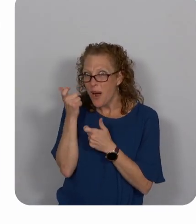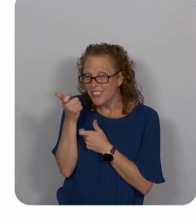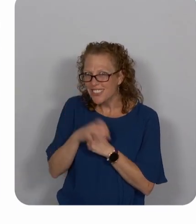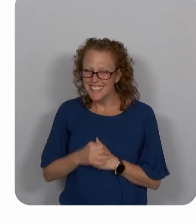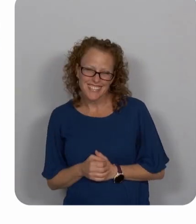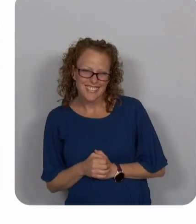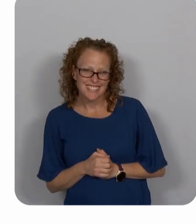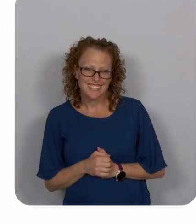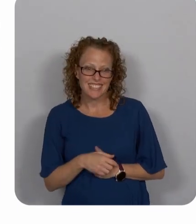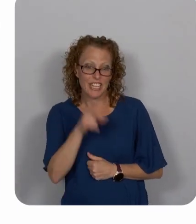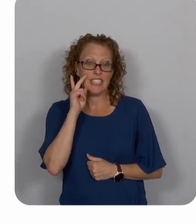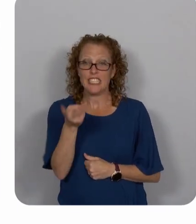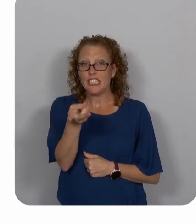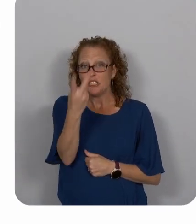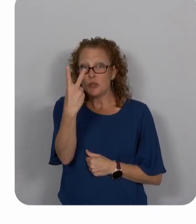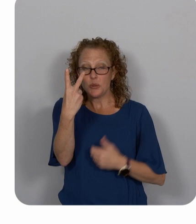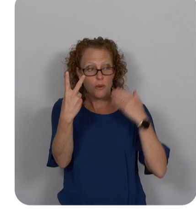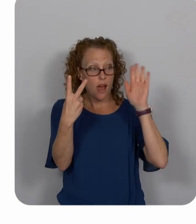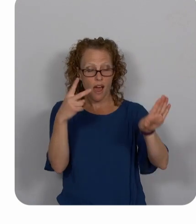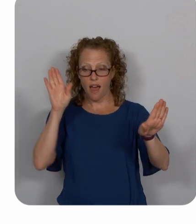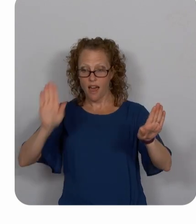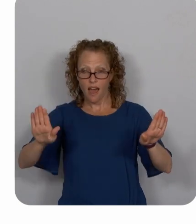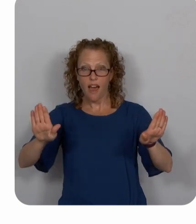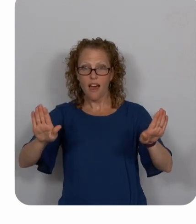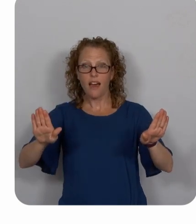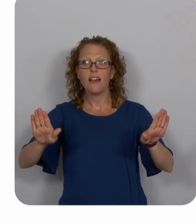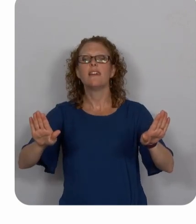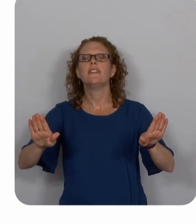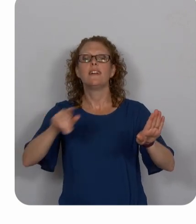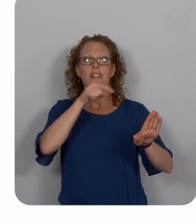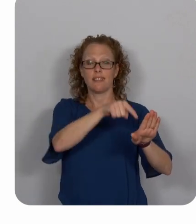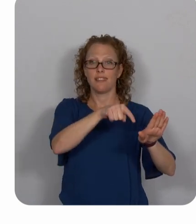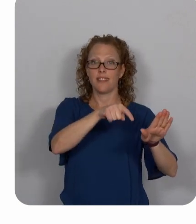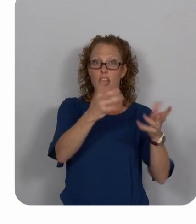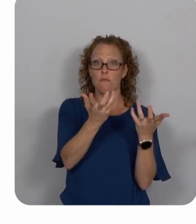Using two new patches, the animation blend and animation blend input,